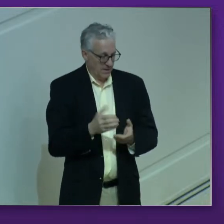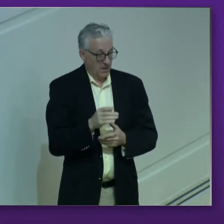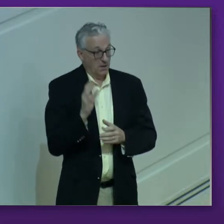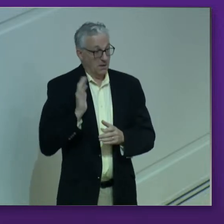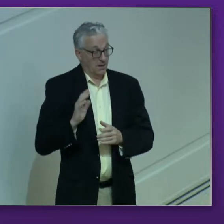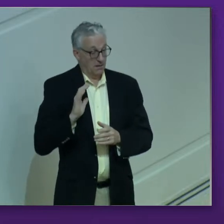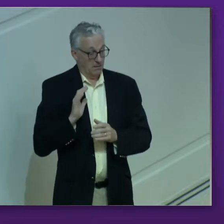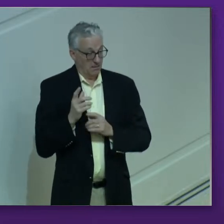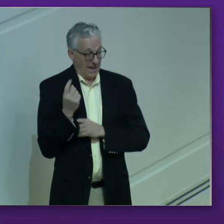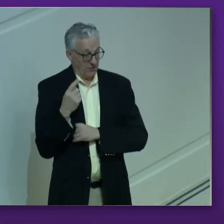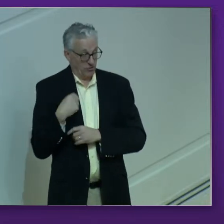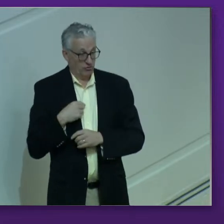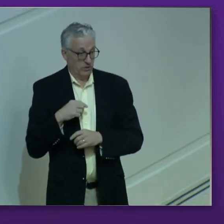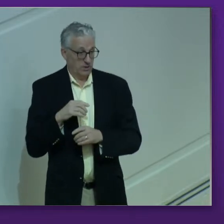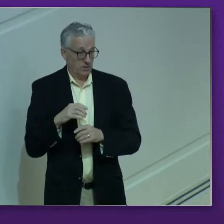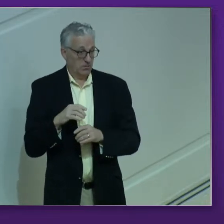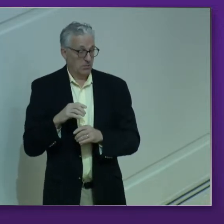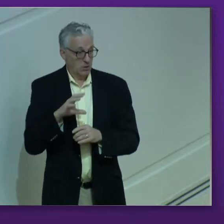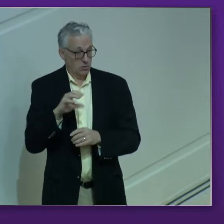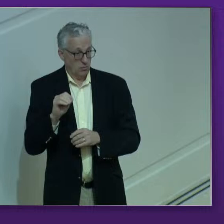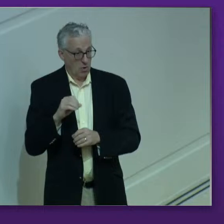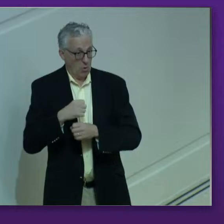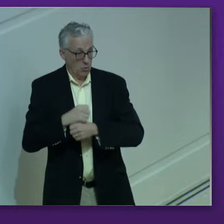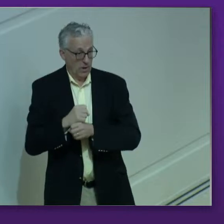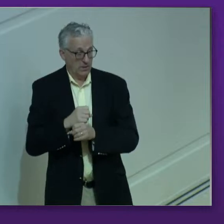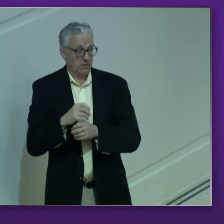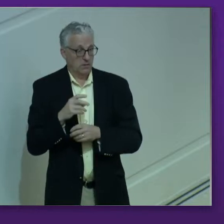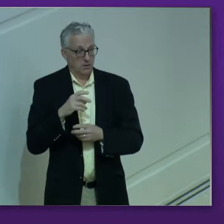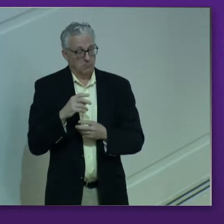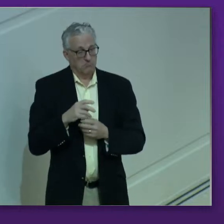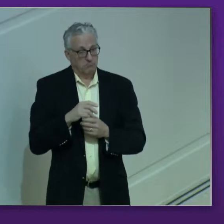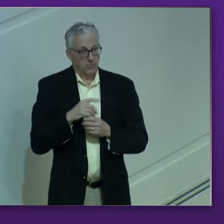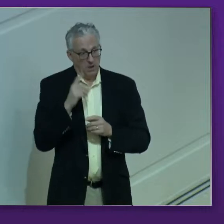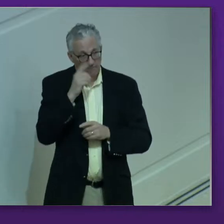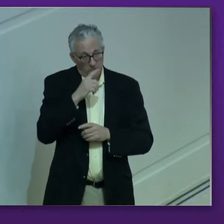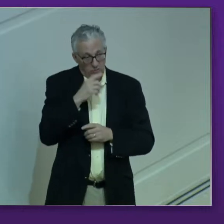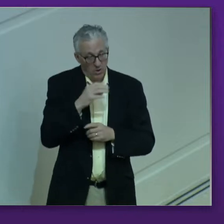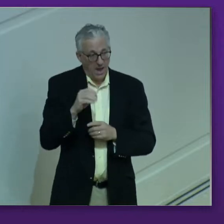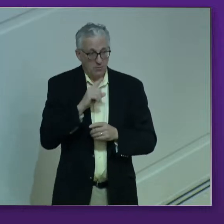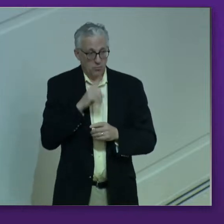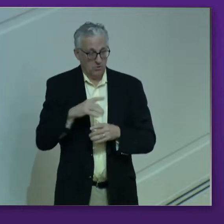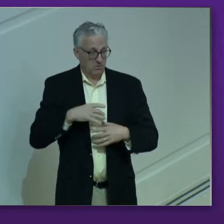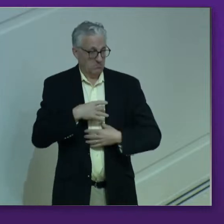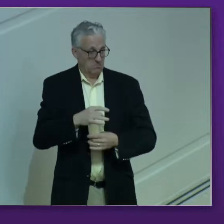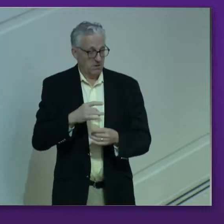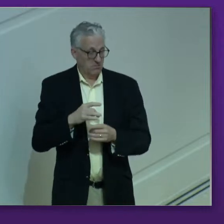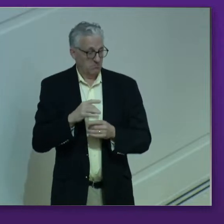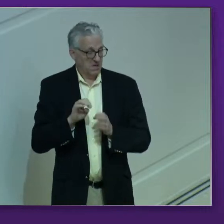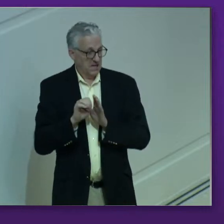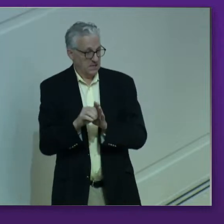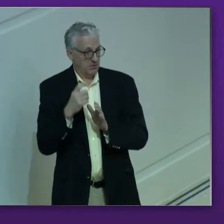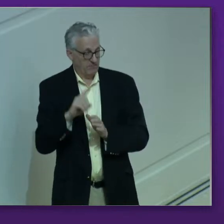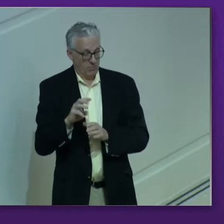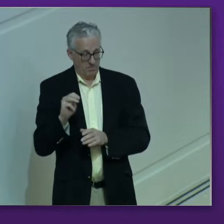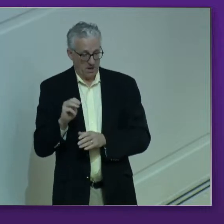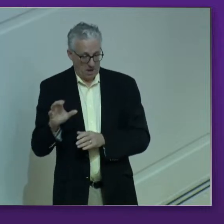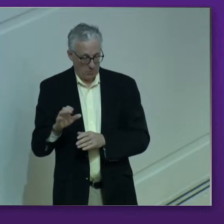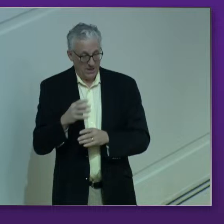PROFESSOR WHO FOCUSES ON ENGAGING STUDENTS AND ANTHROPOLOGY HER CURRENT RESEARCH FOCUSES ON ORAL